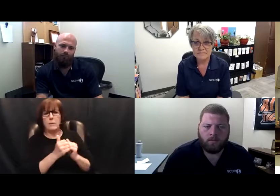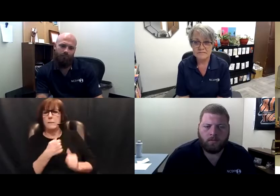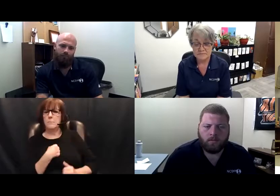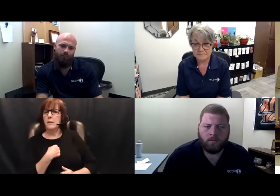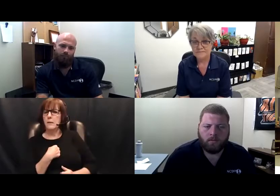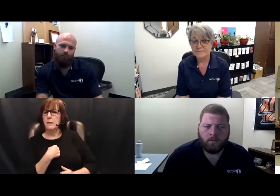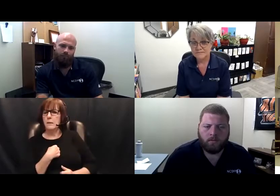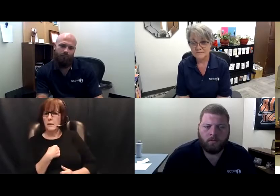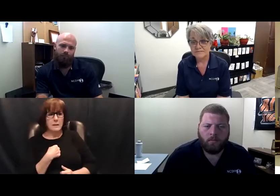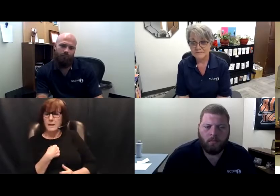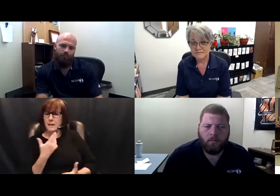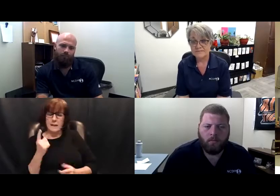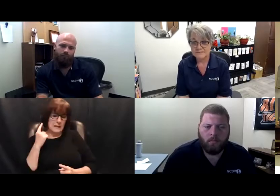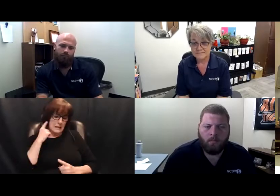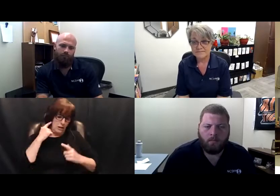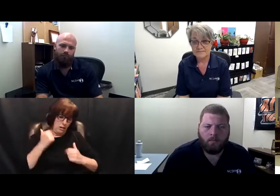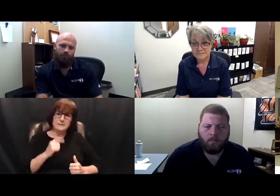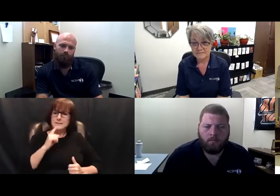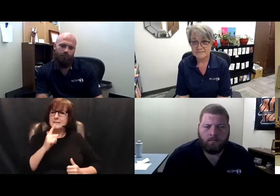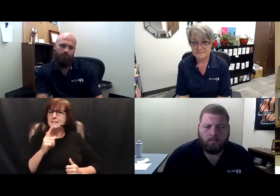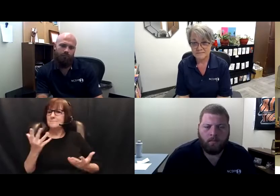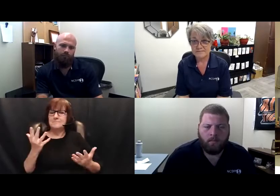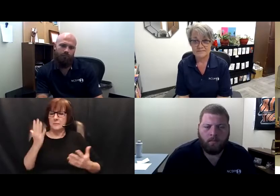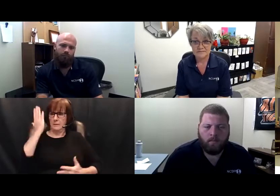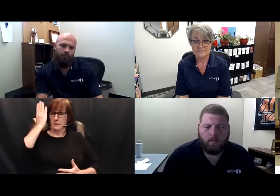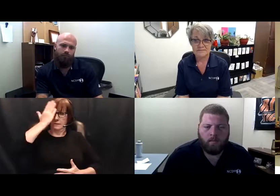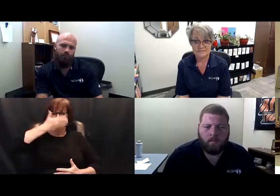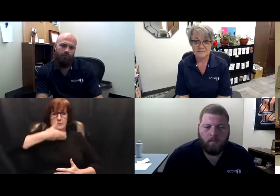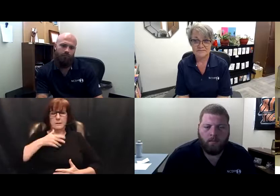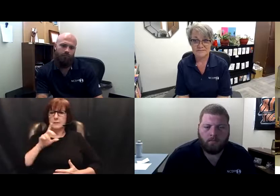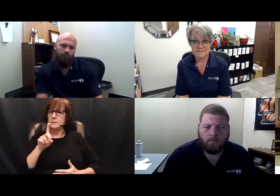because hearing loss is not a visual disability.